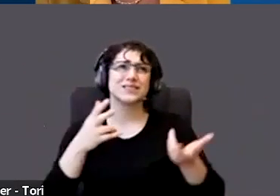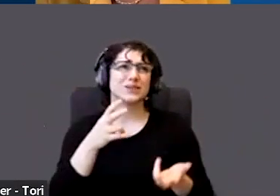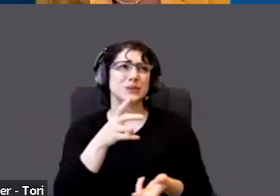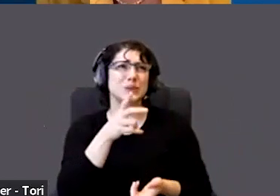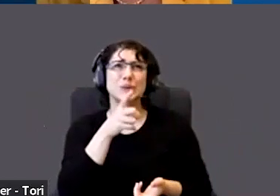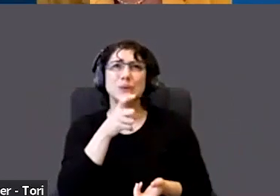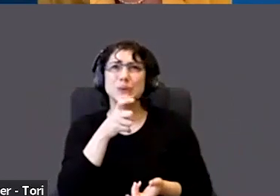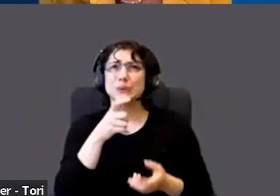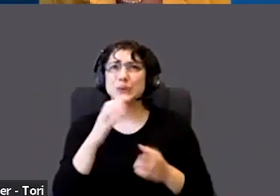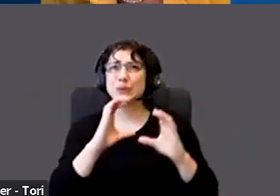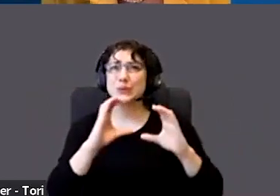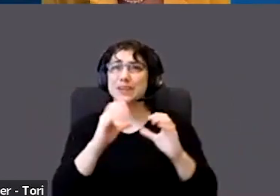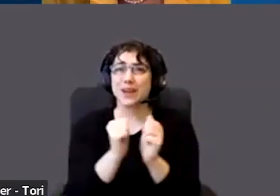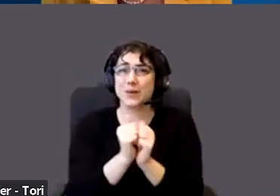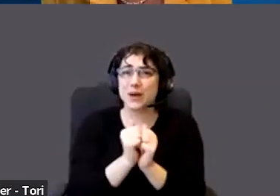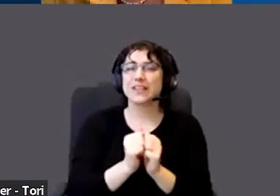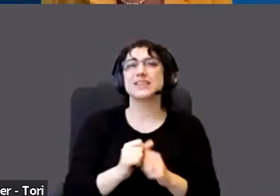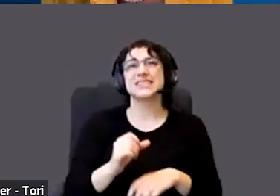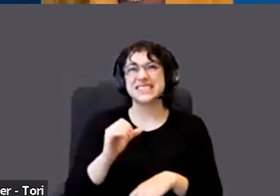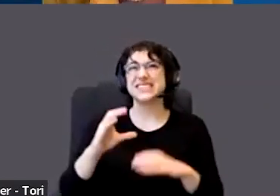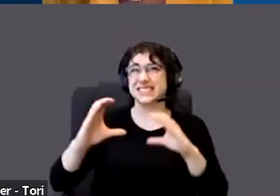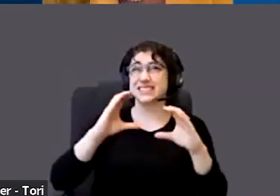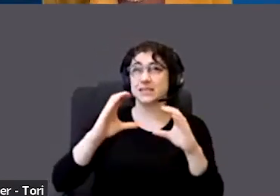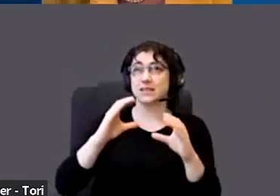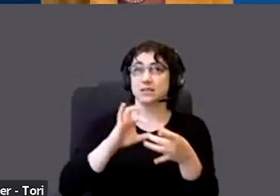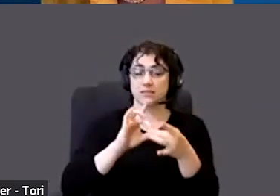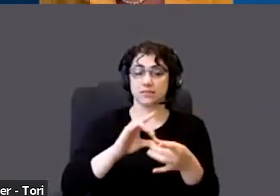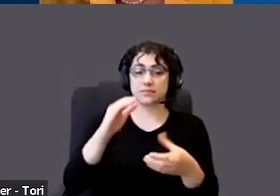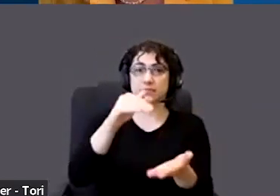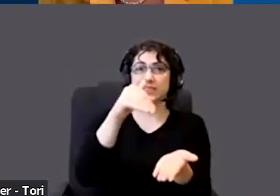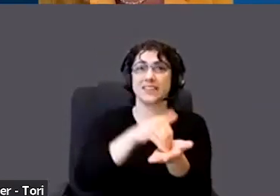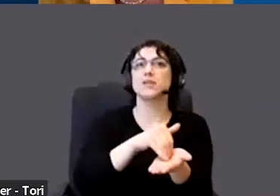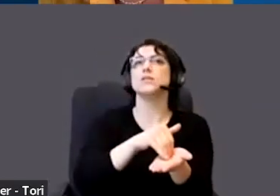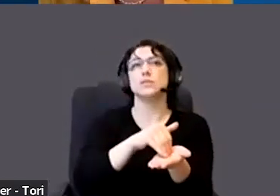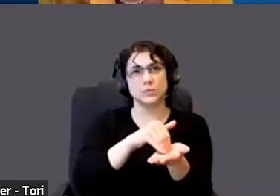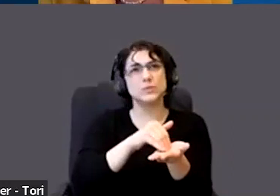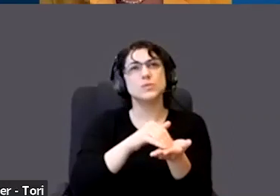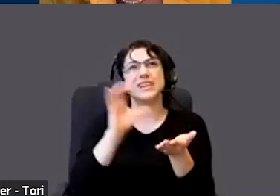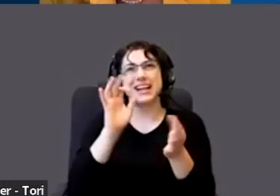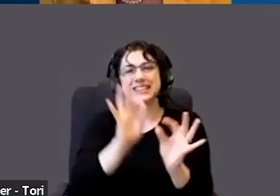But communication as a part of the Center is actually one of the key goals is to make --